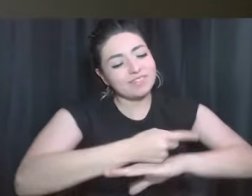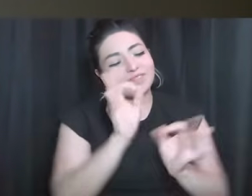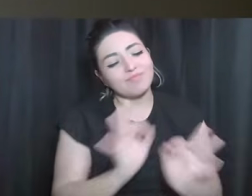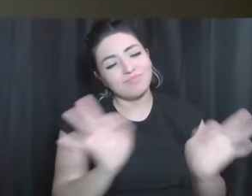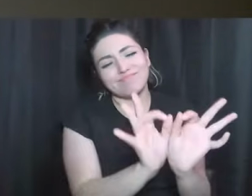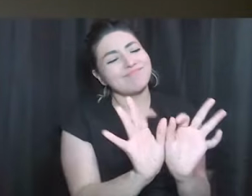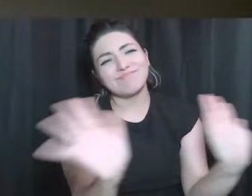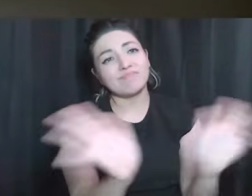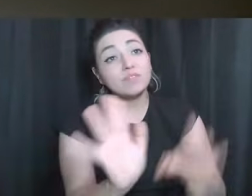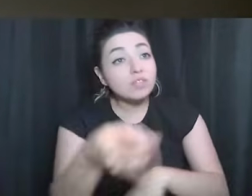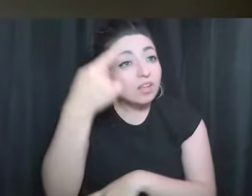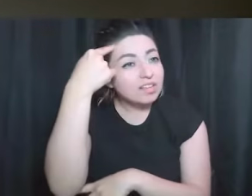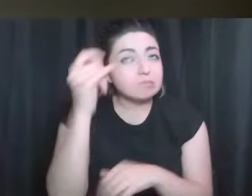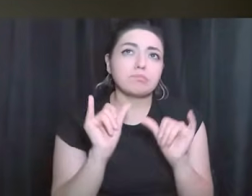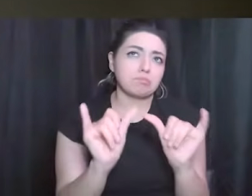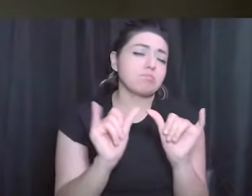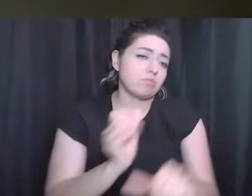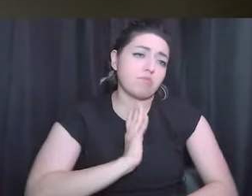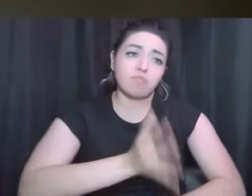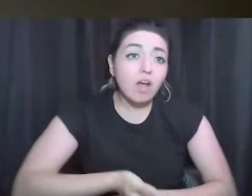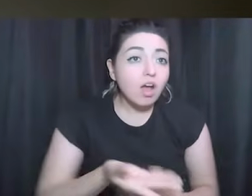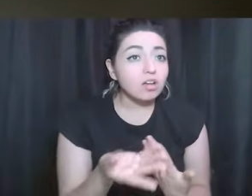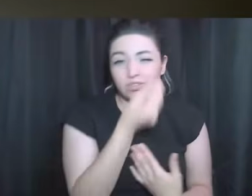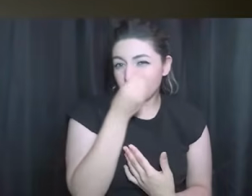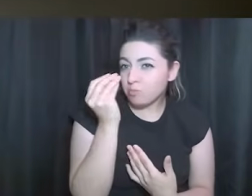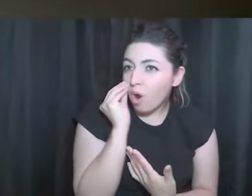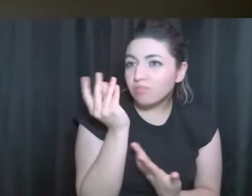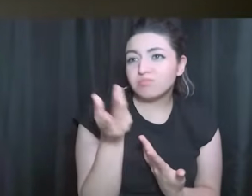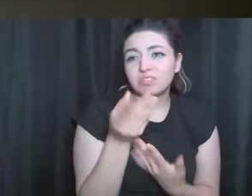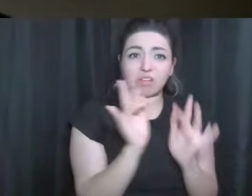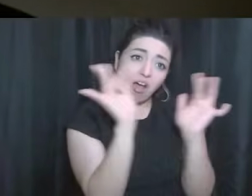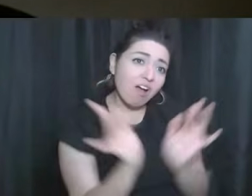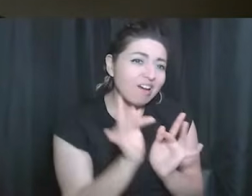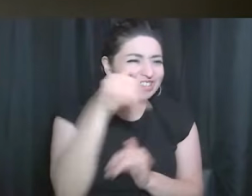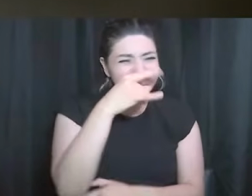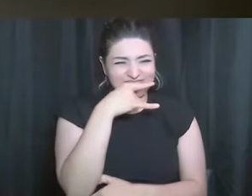This day never meant anything to me. And it still doesn't have to. All this flowers and hearts shit